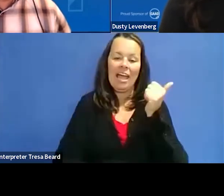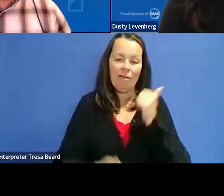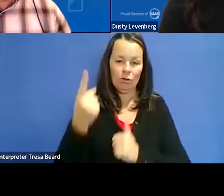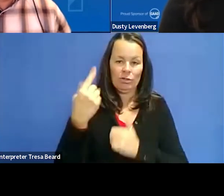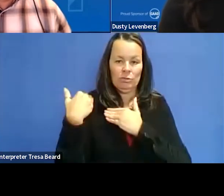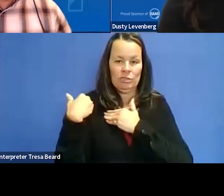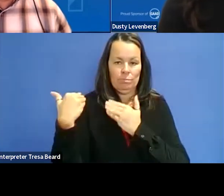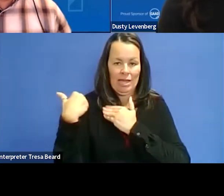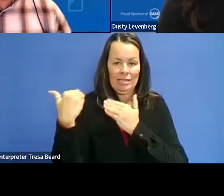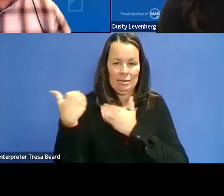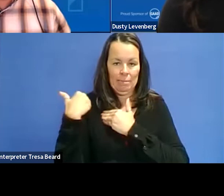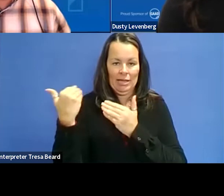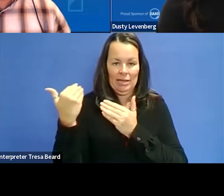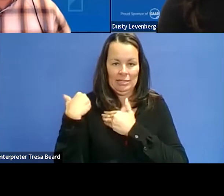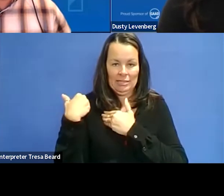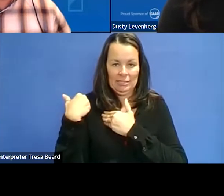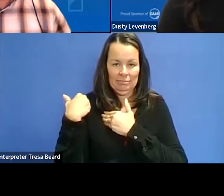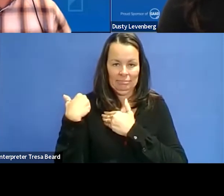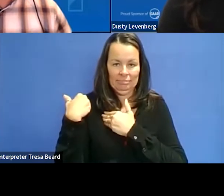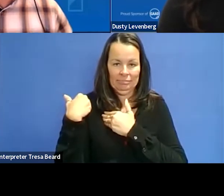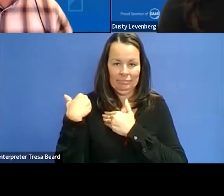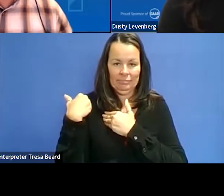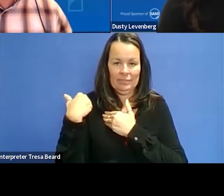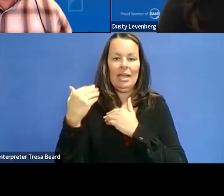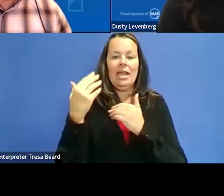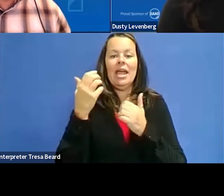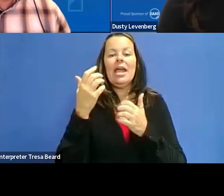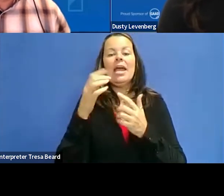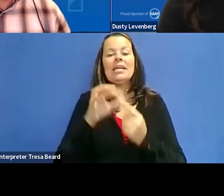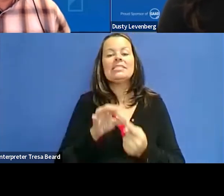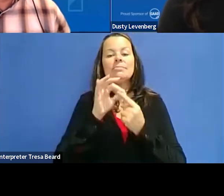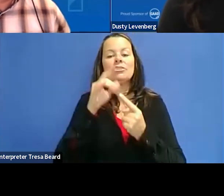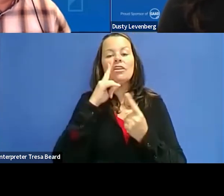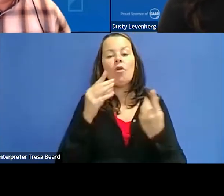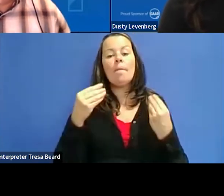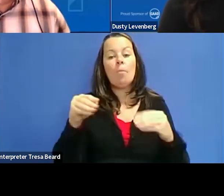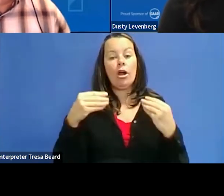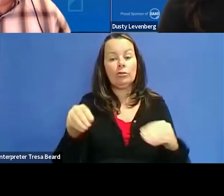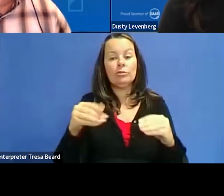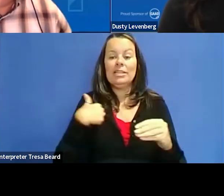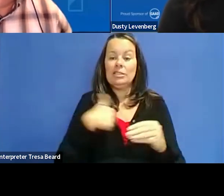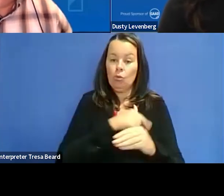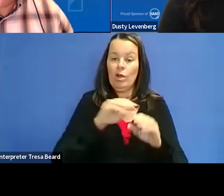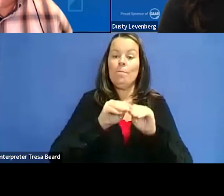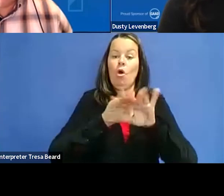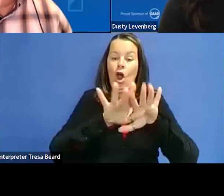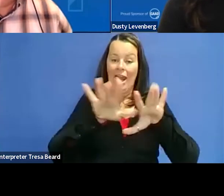We could have a lot of public space and content. But it's also an API raw application.